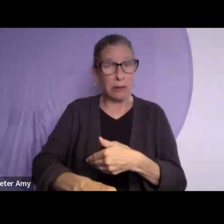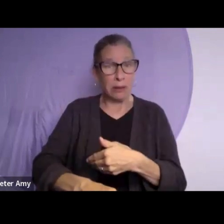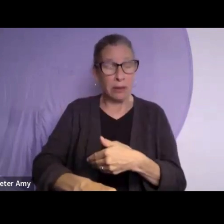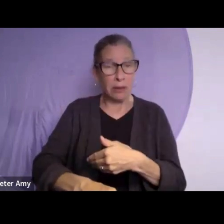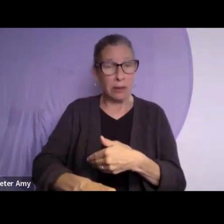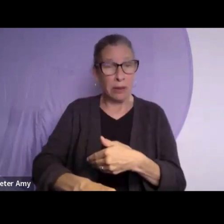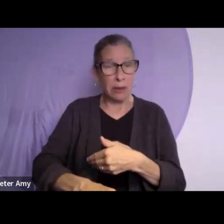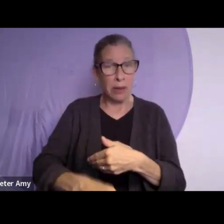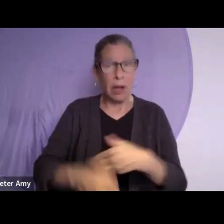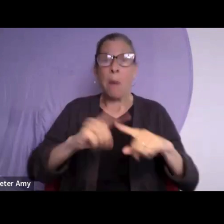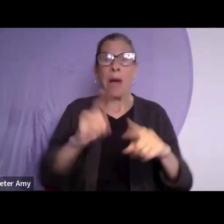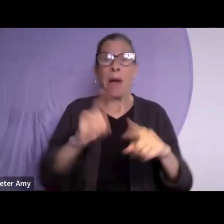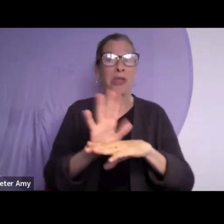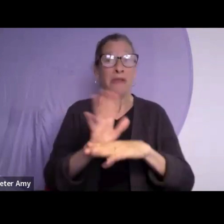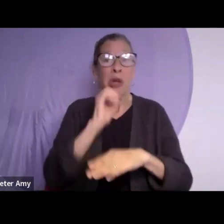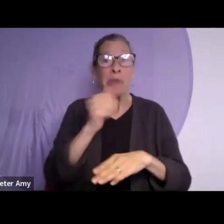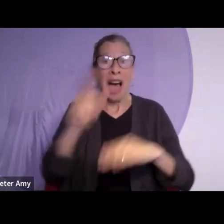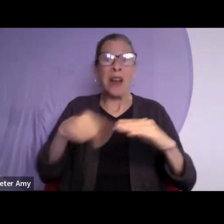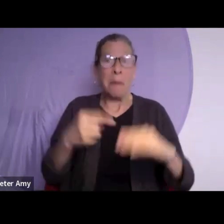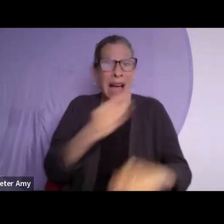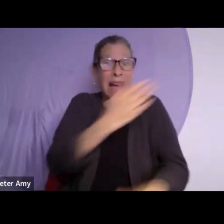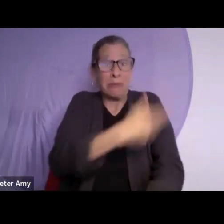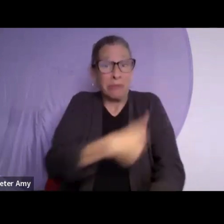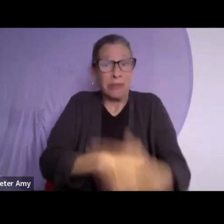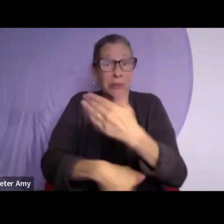amputee, but simply just roles, you'll learn more about her